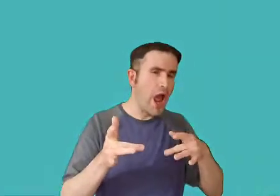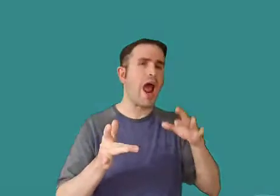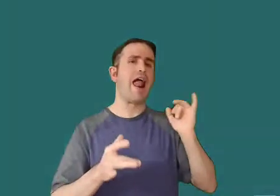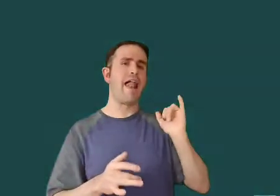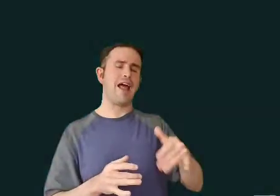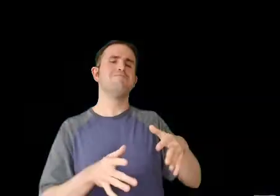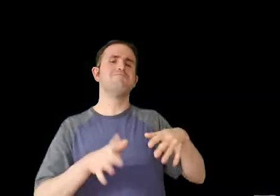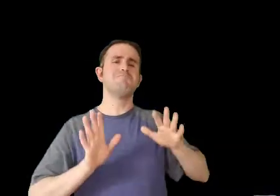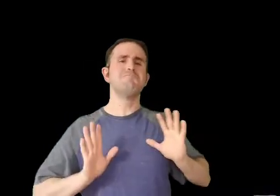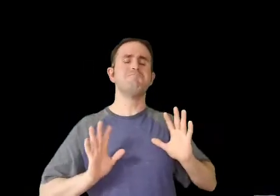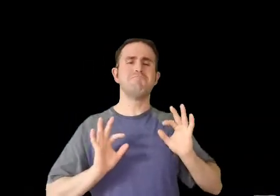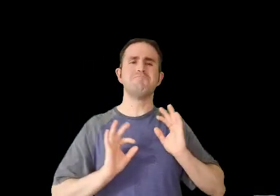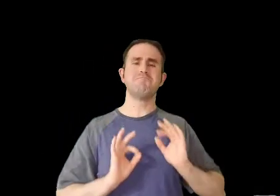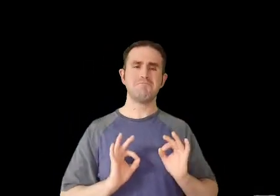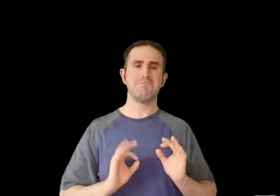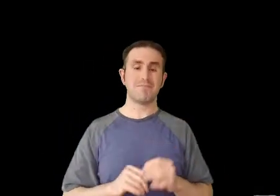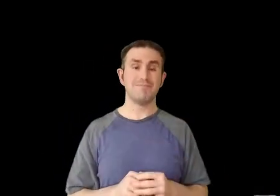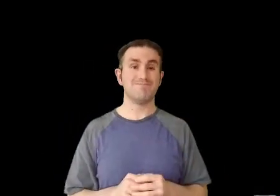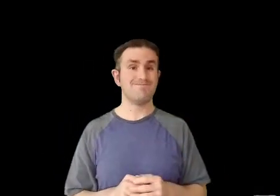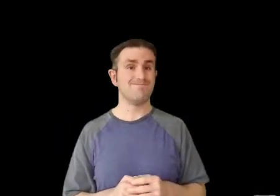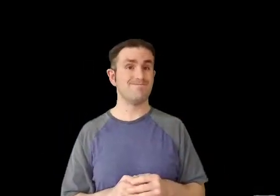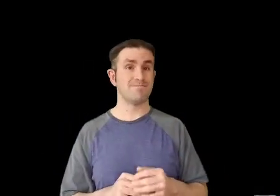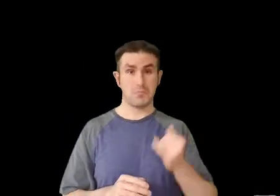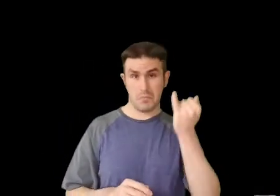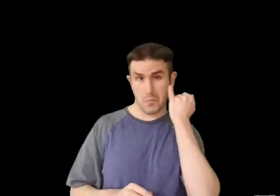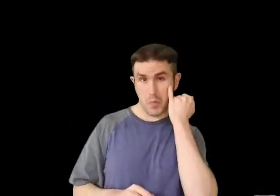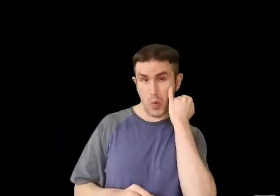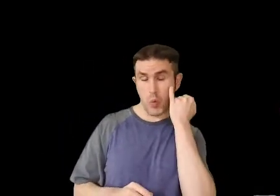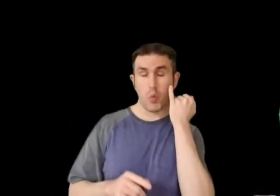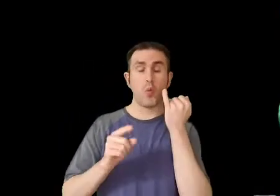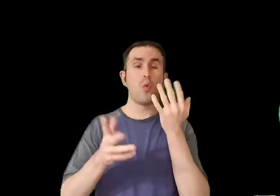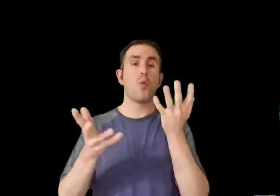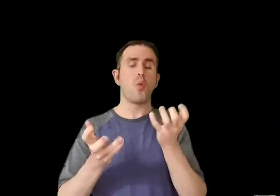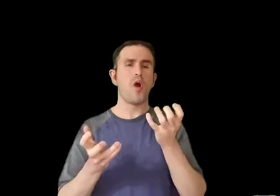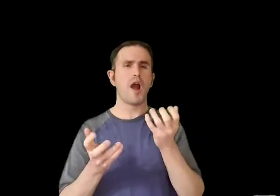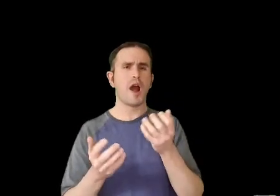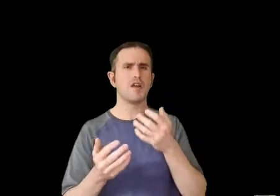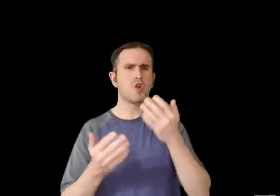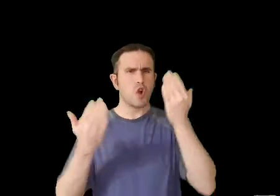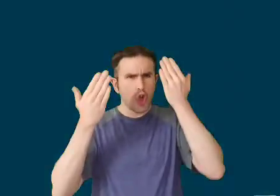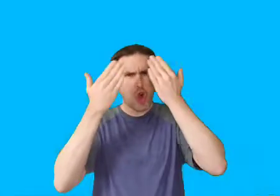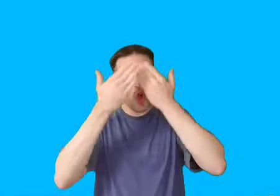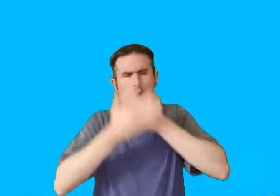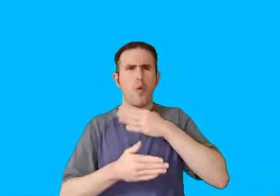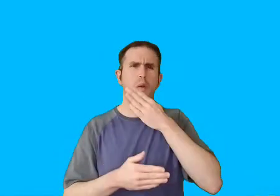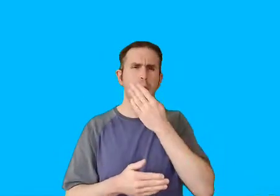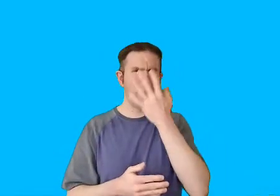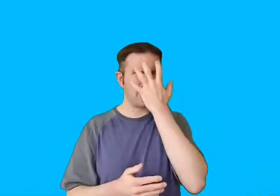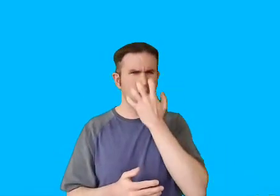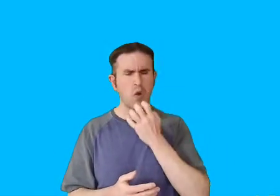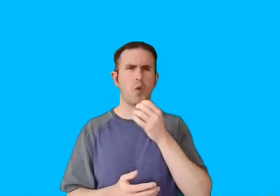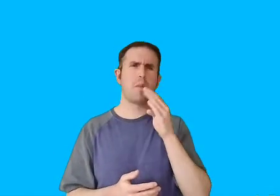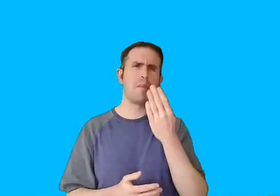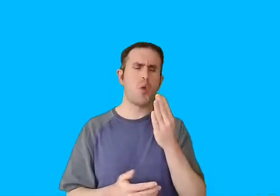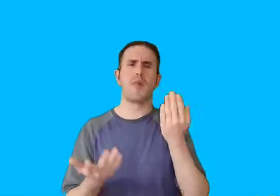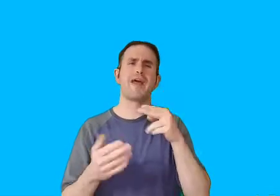you want. And then, let's say that you want to go for a darker blue, right? Like, maybe a navy,